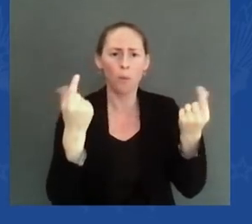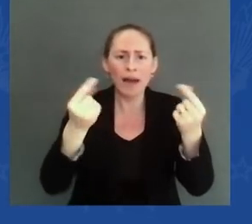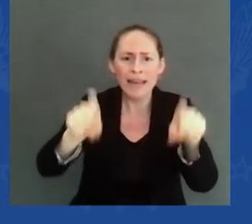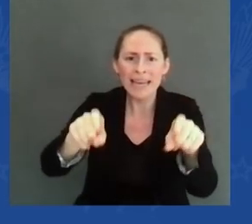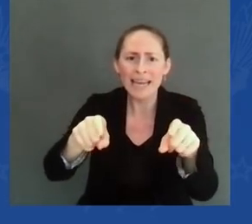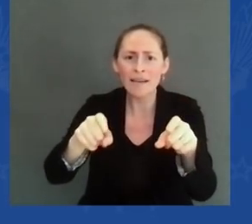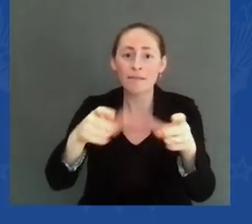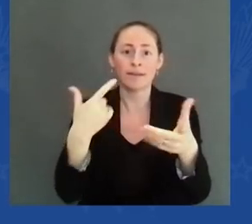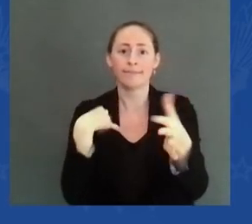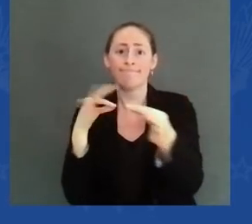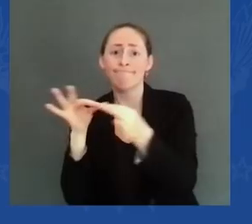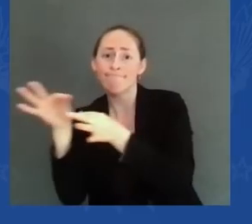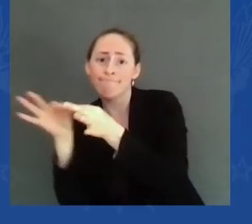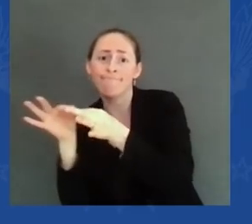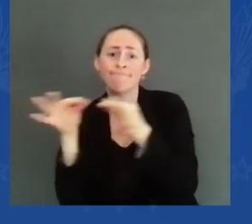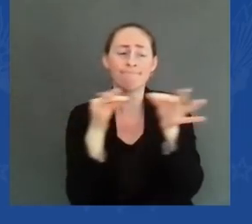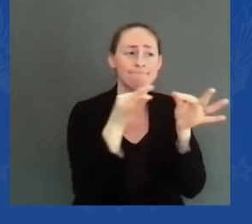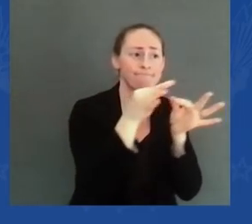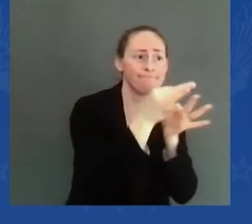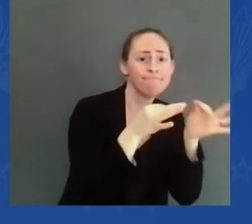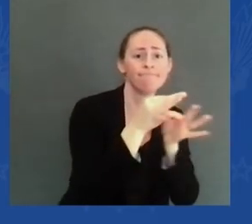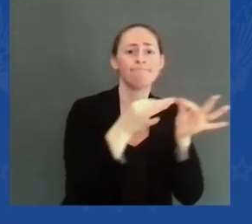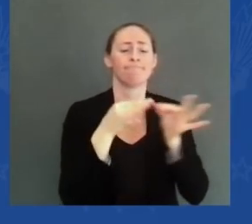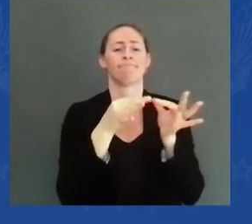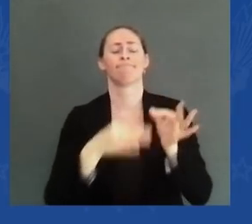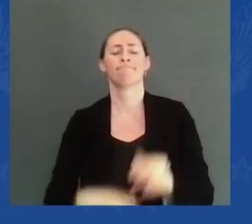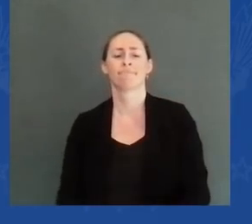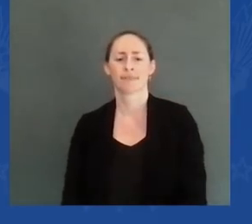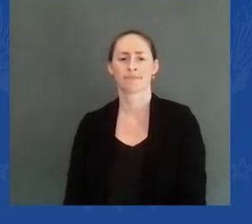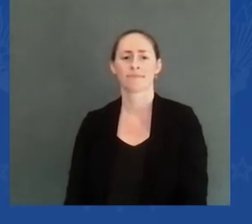we put forth a request for a major disaster declaration.